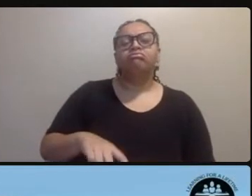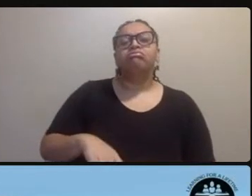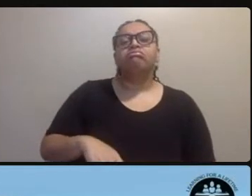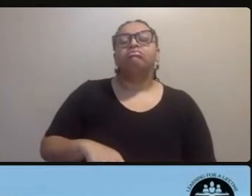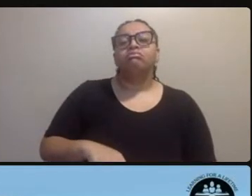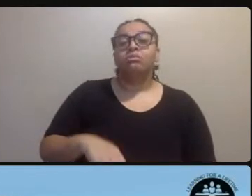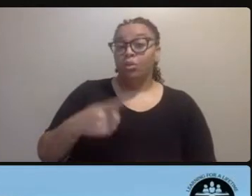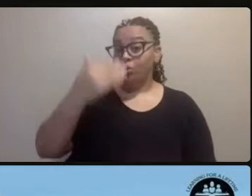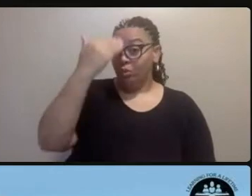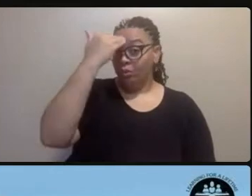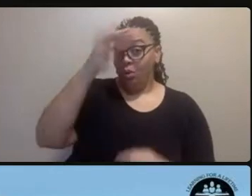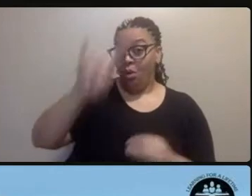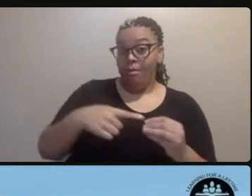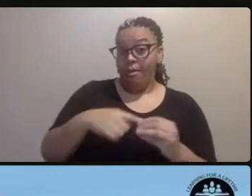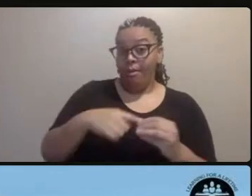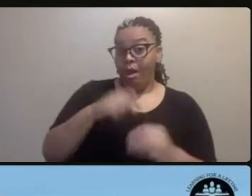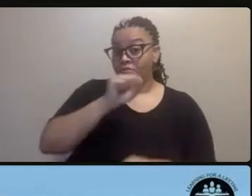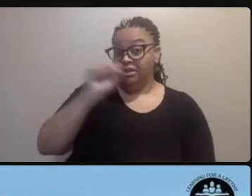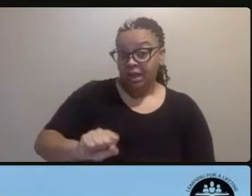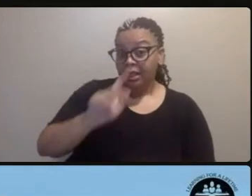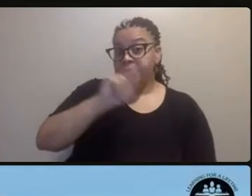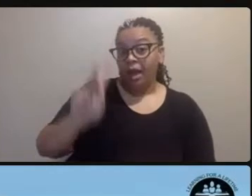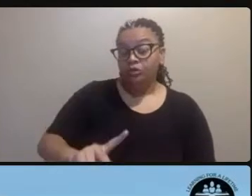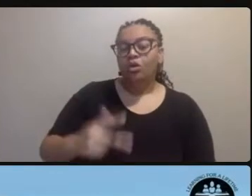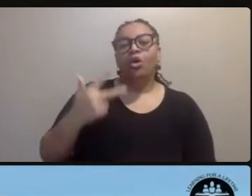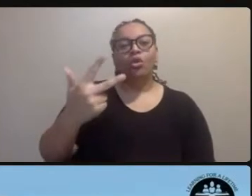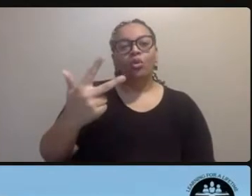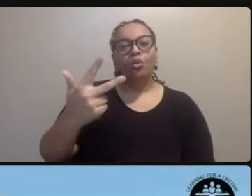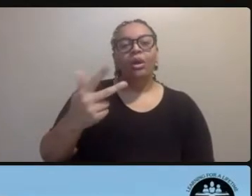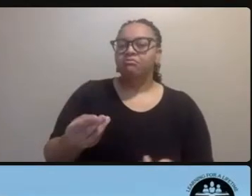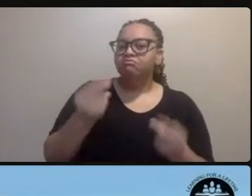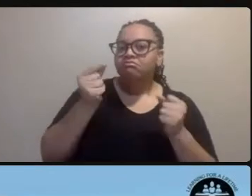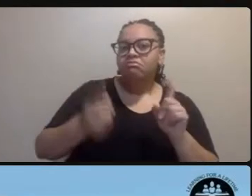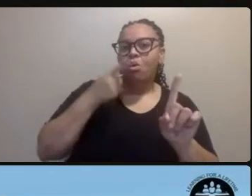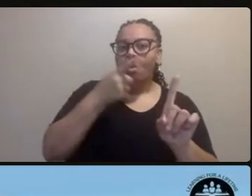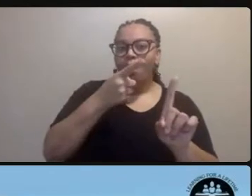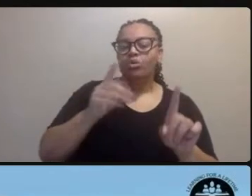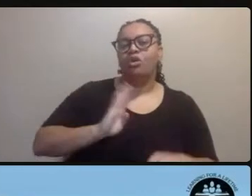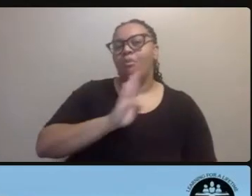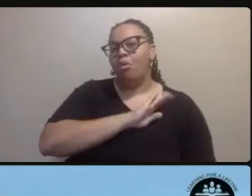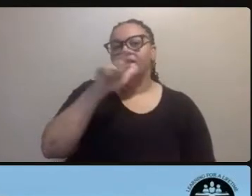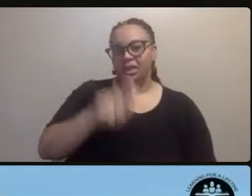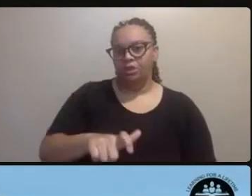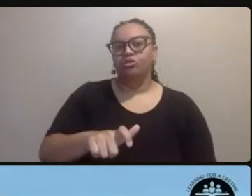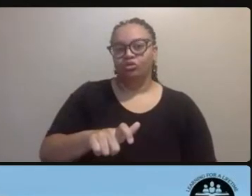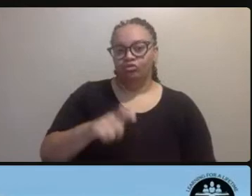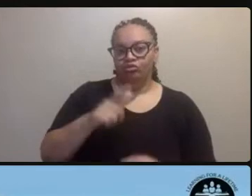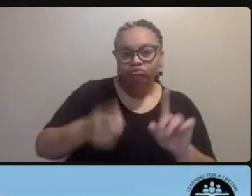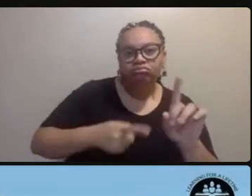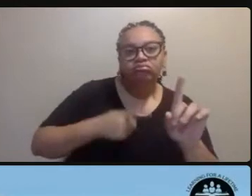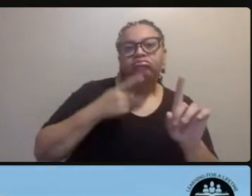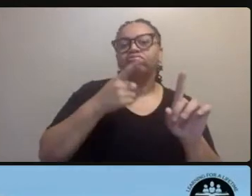LET'S GO AHEAD AND GET THIS STARTED. SO FIRST QUESTION GIVEN WHAT